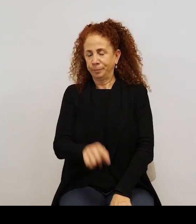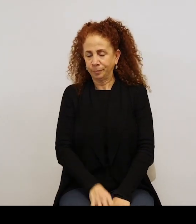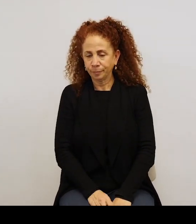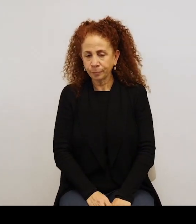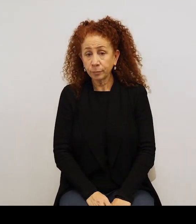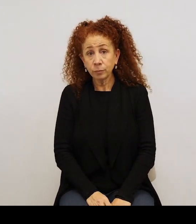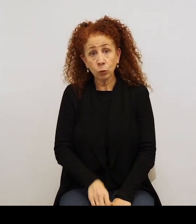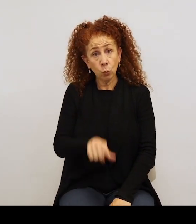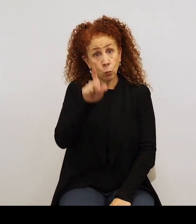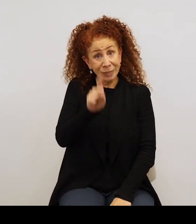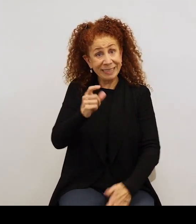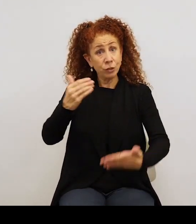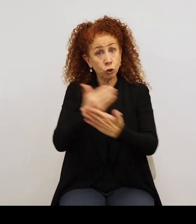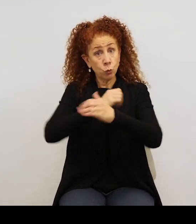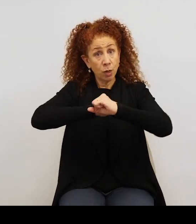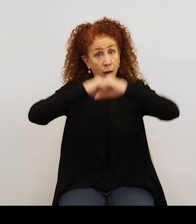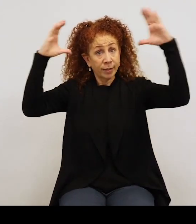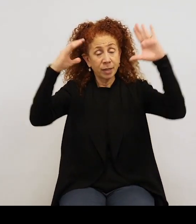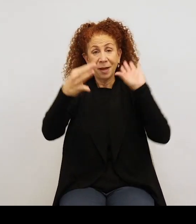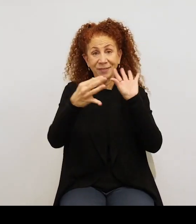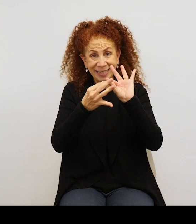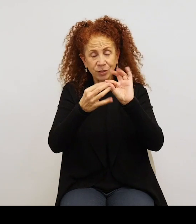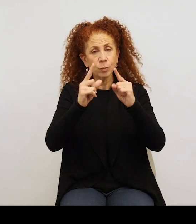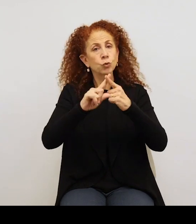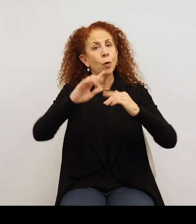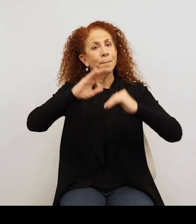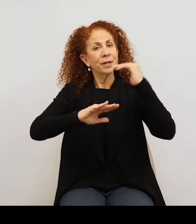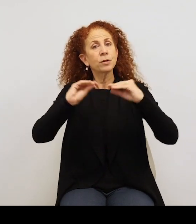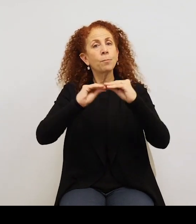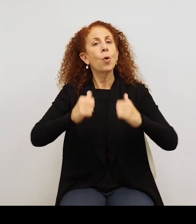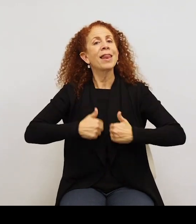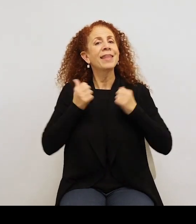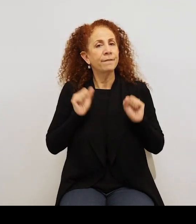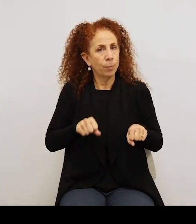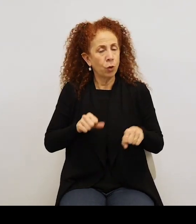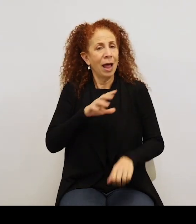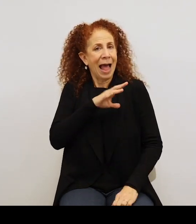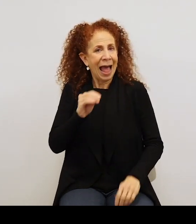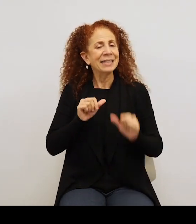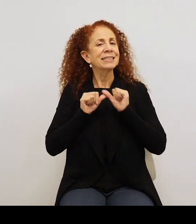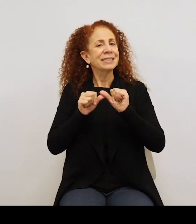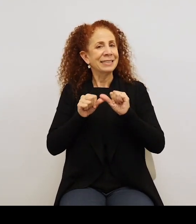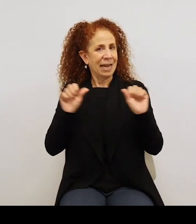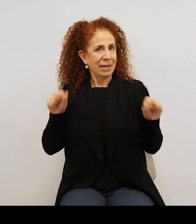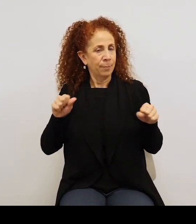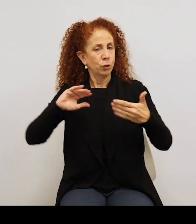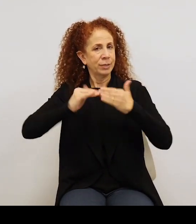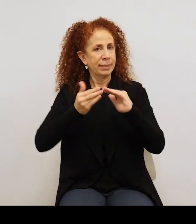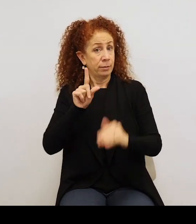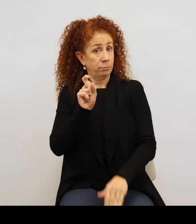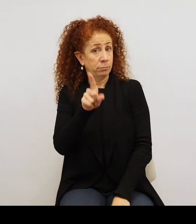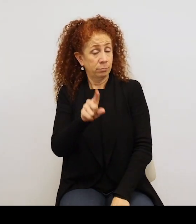Do we need a new notion of kinship to build more livable and sustainable cities?